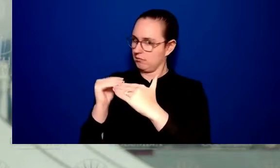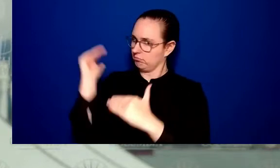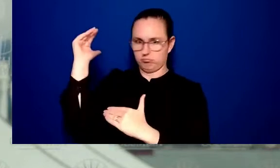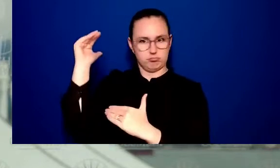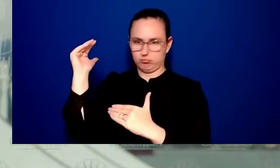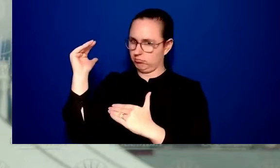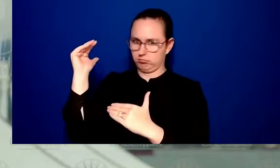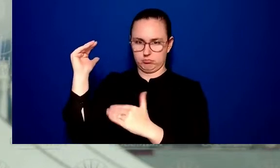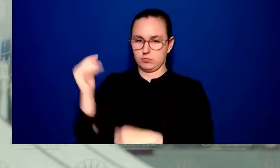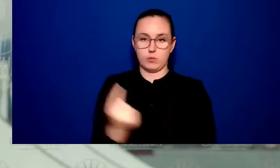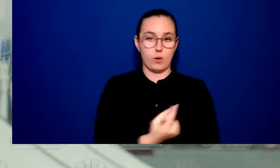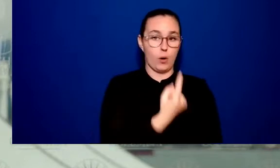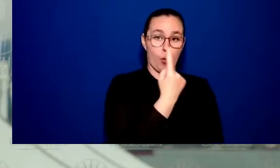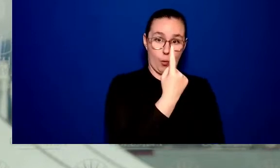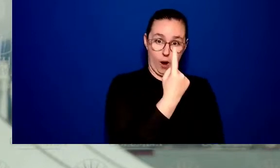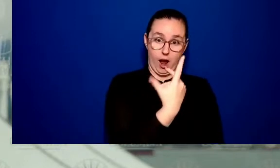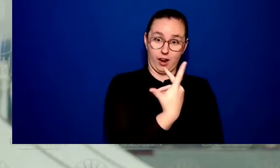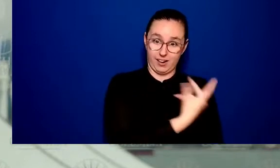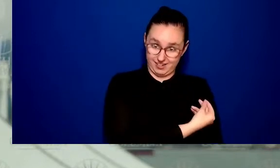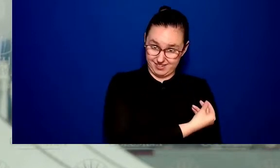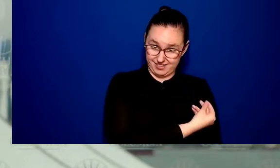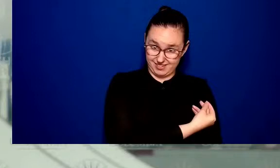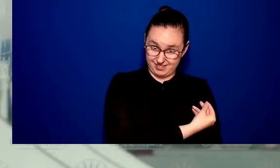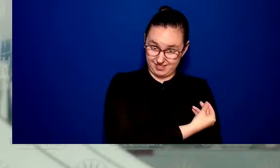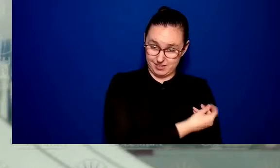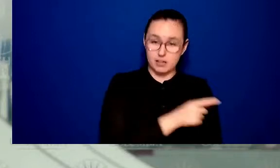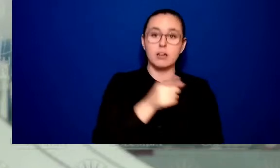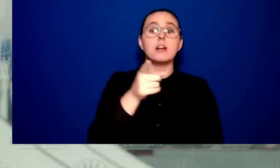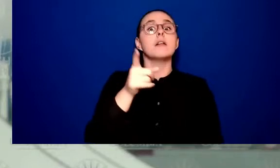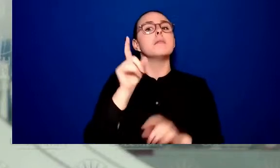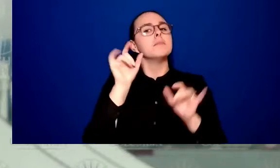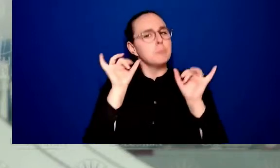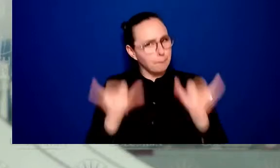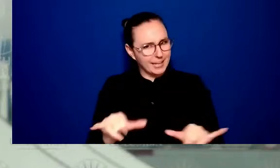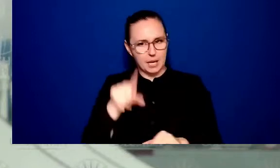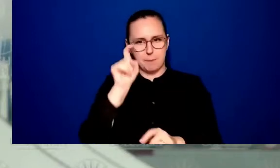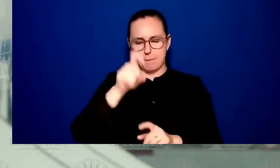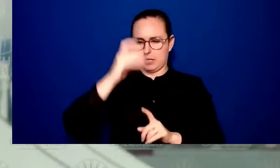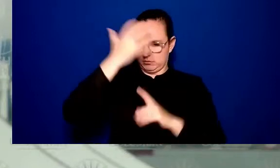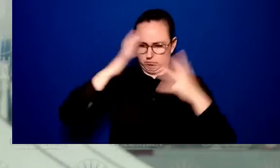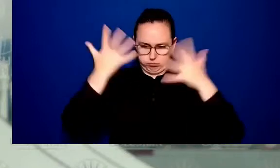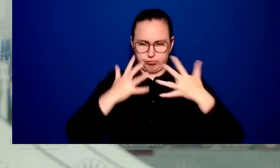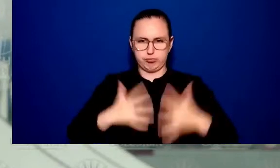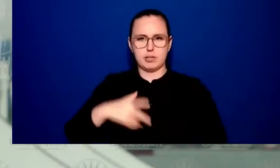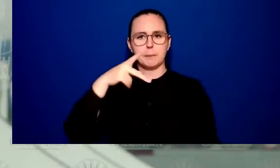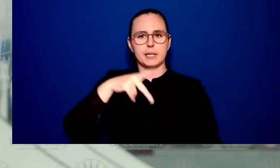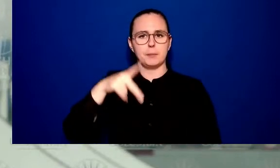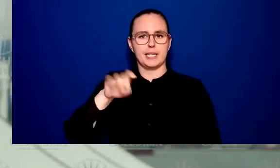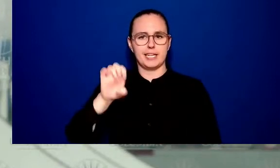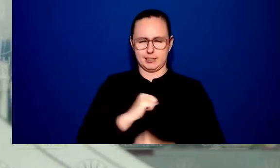remain a requirement until they're fully vaccinated. With respect to contact tracing. I